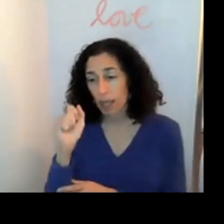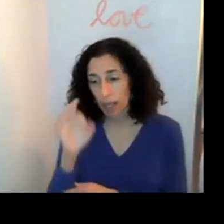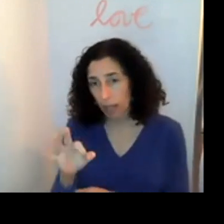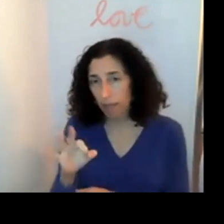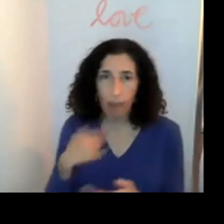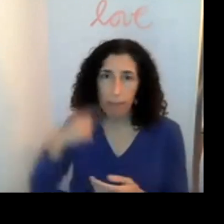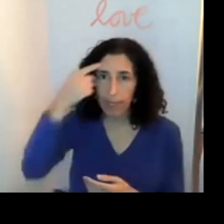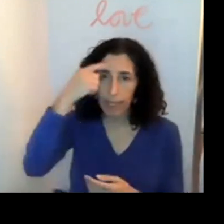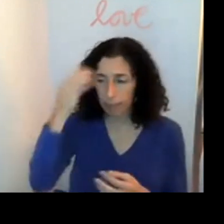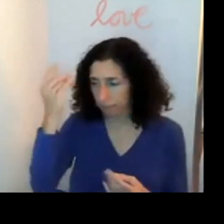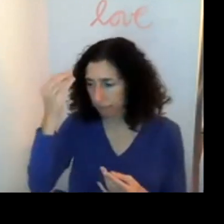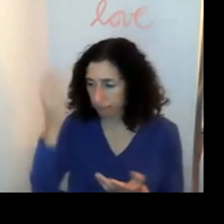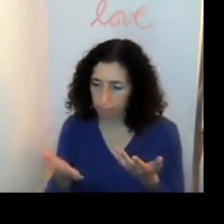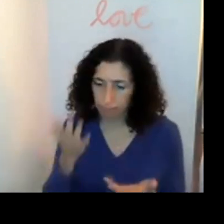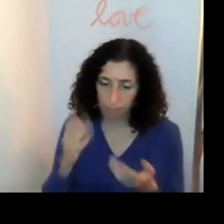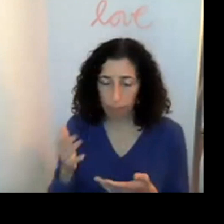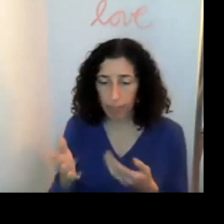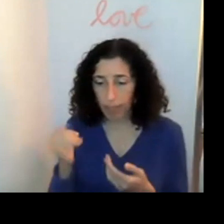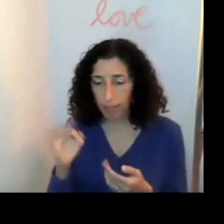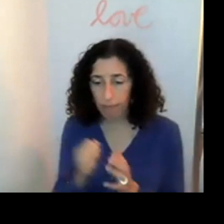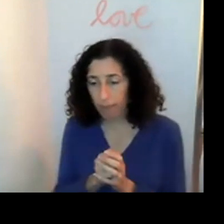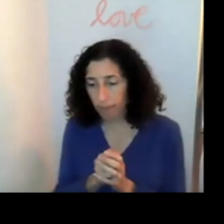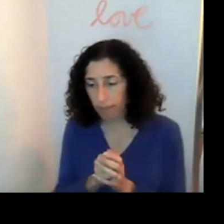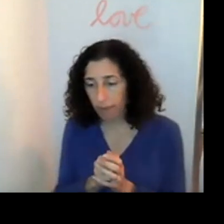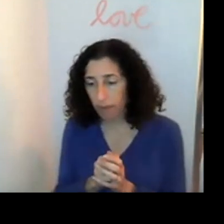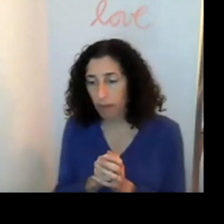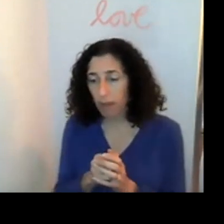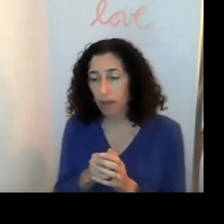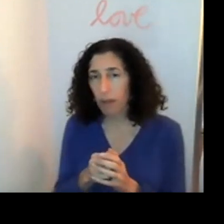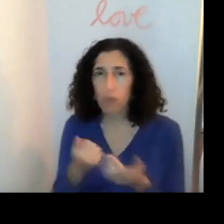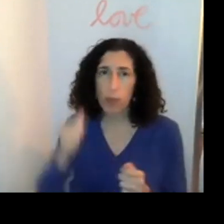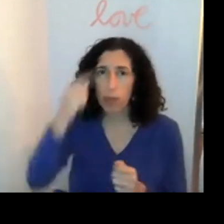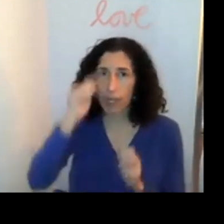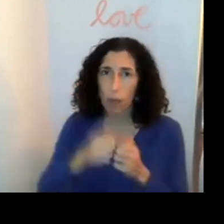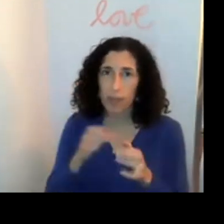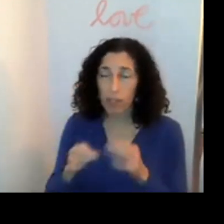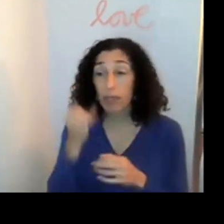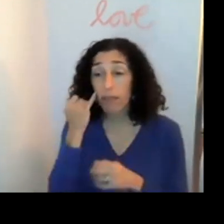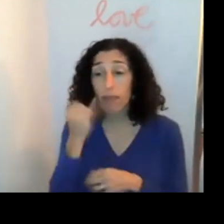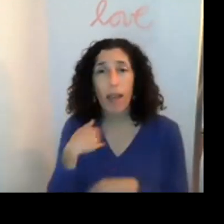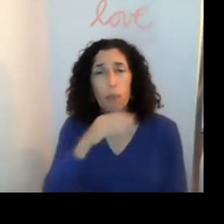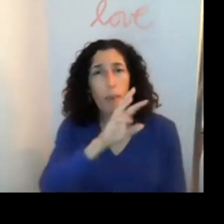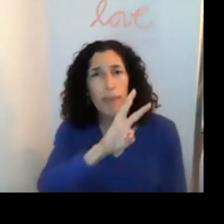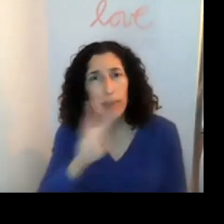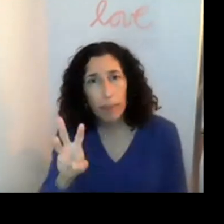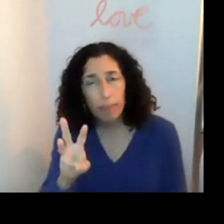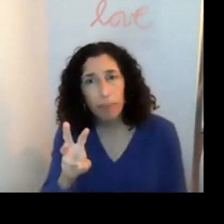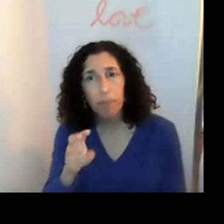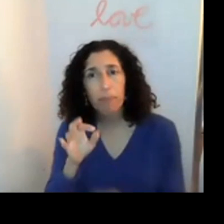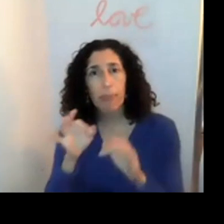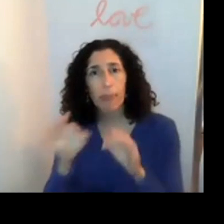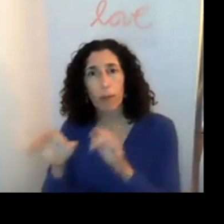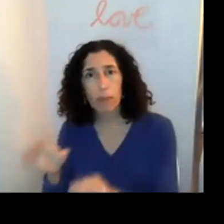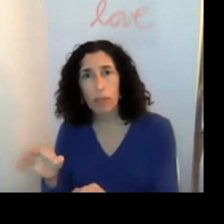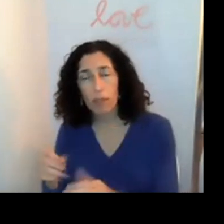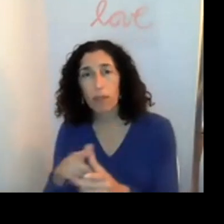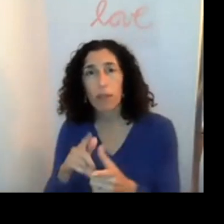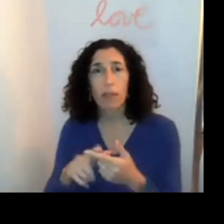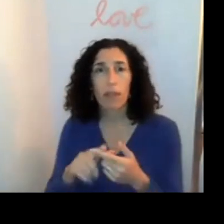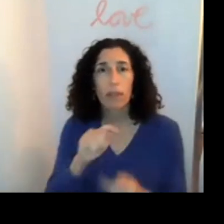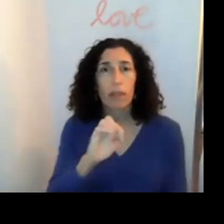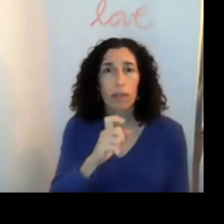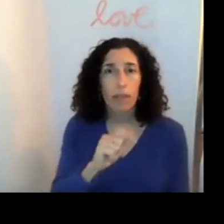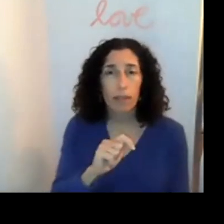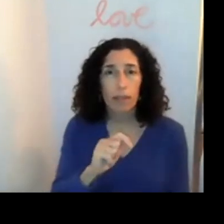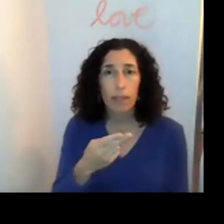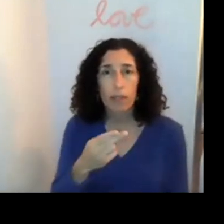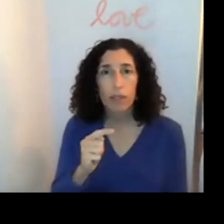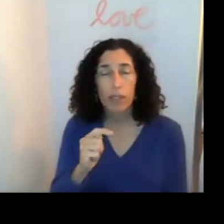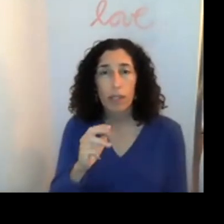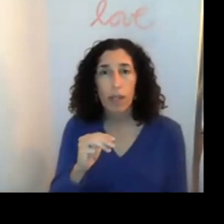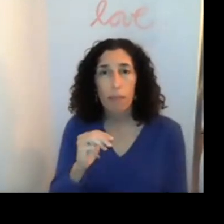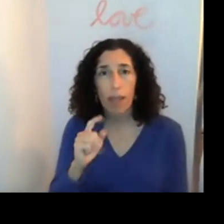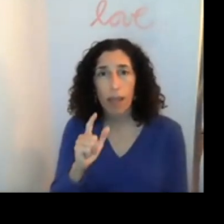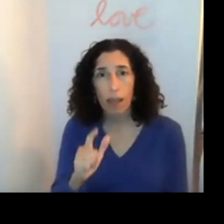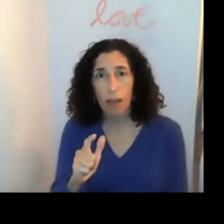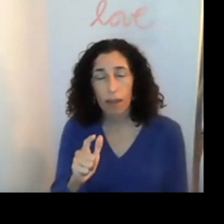one wide sound that feels almost like a subdued synthesized flute. Some of the other sounds